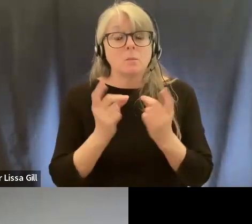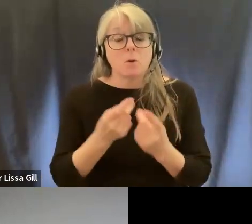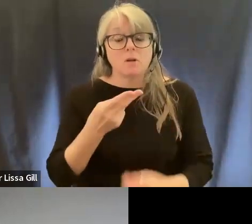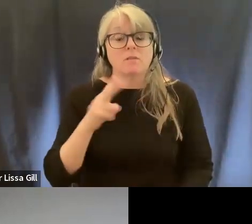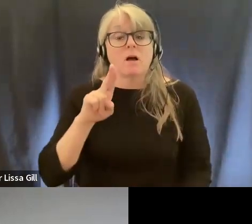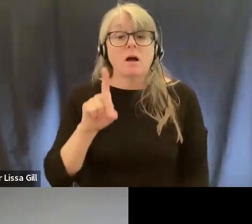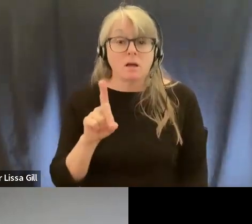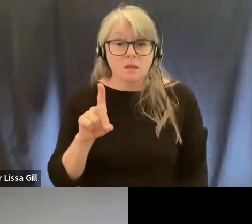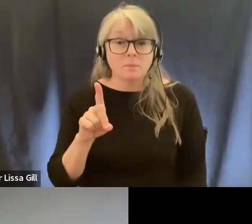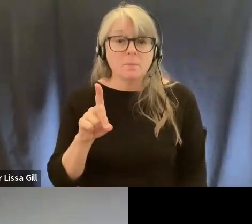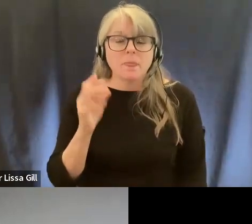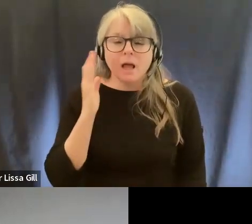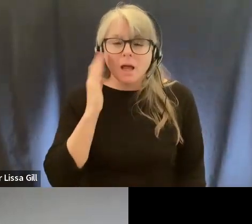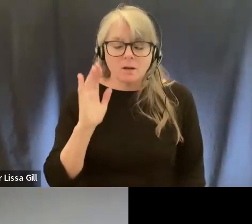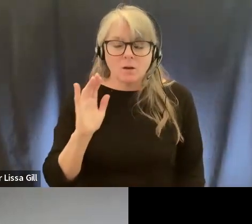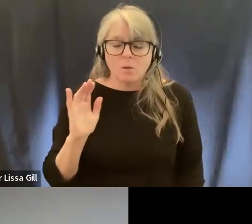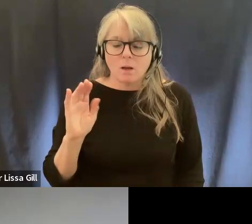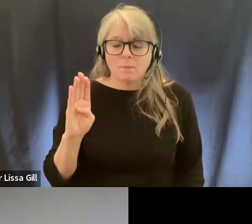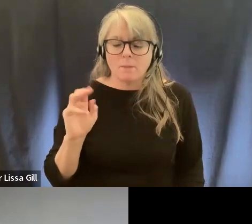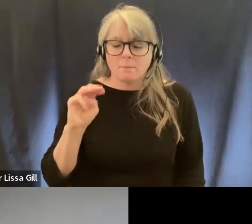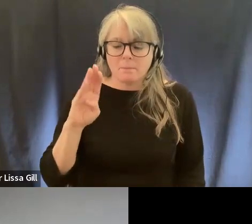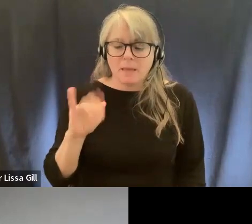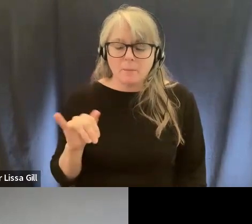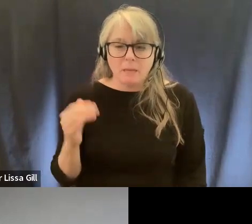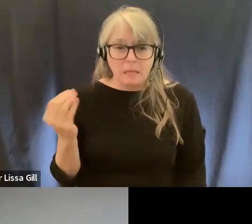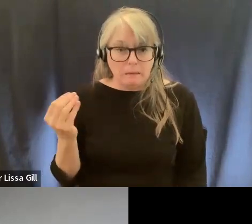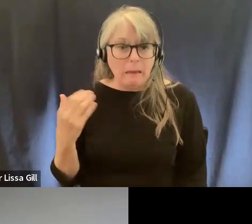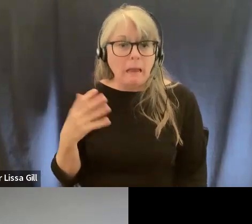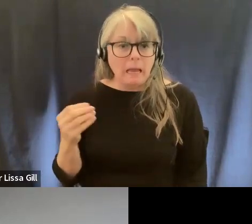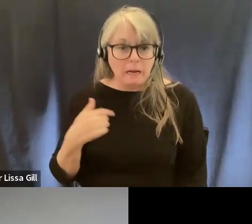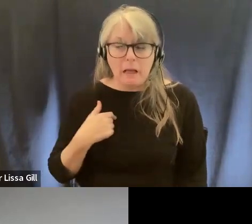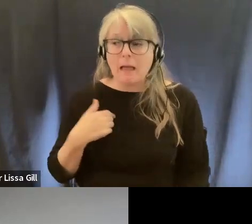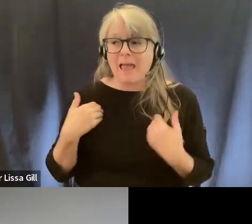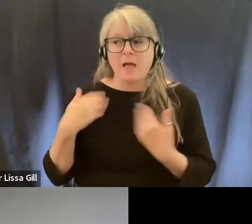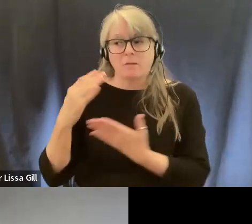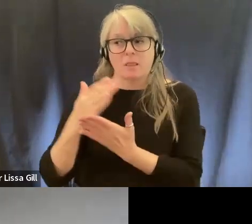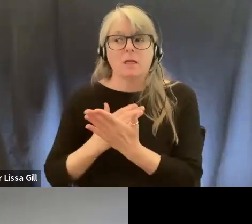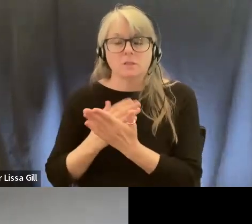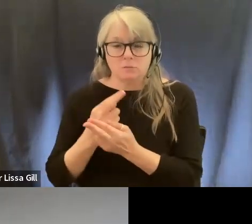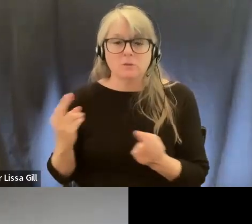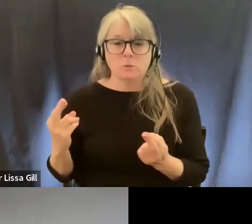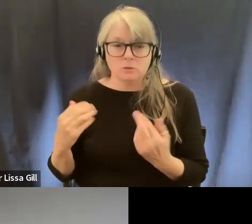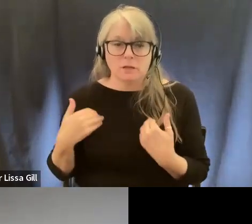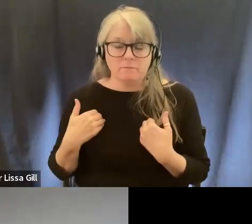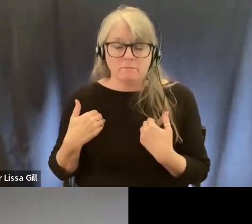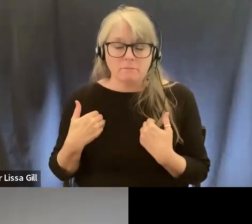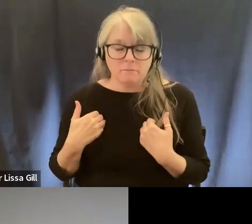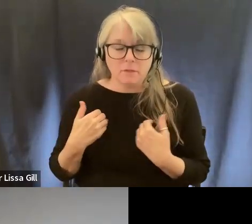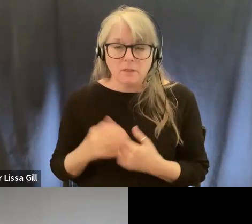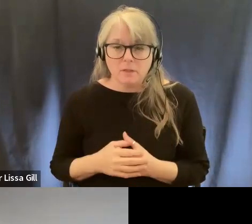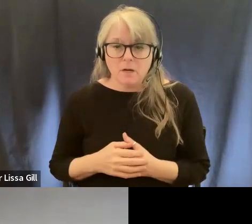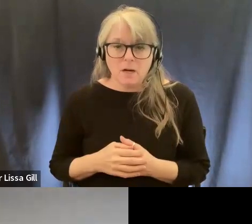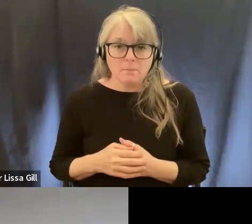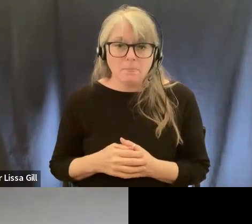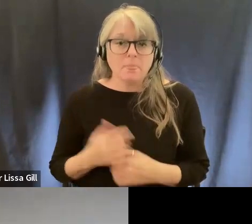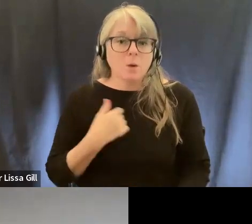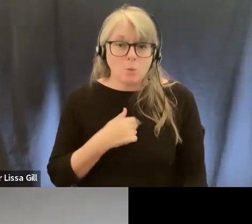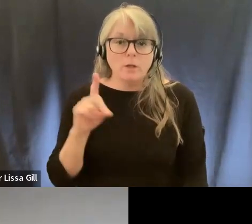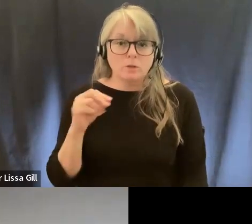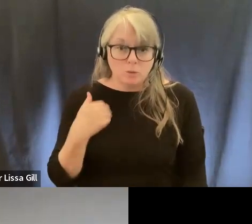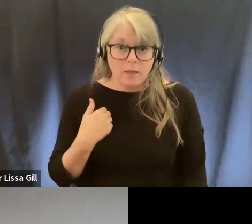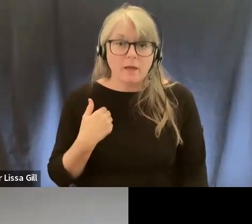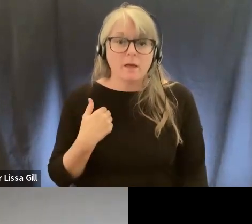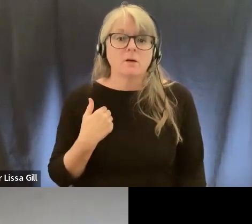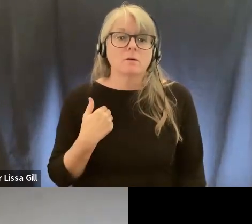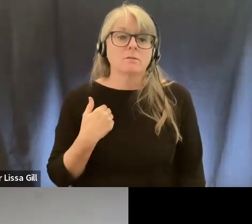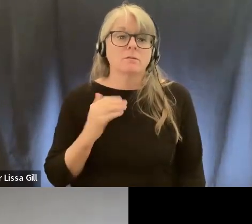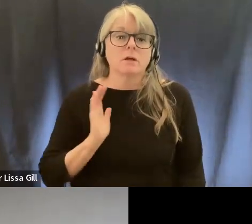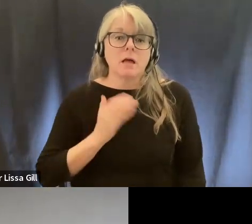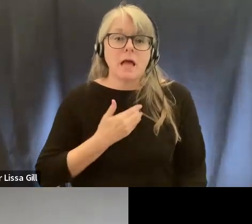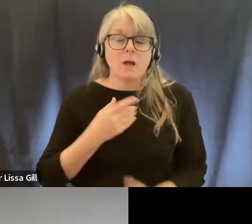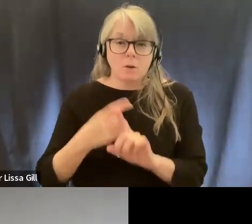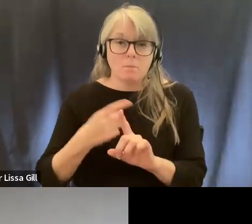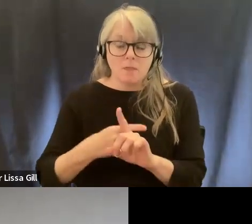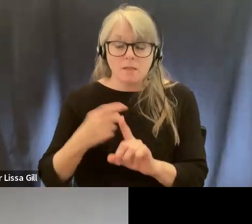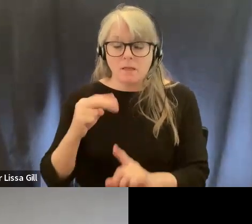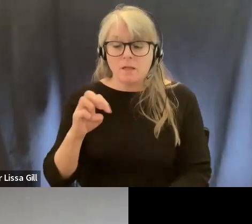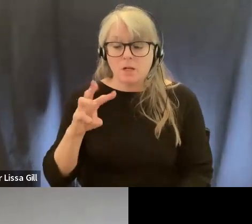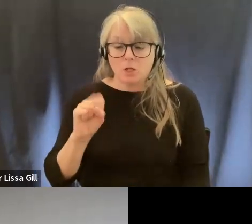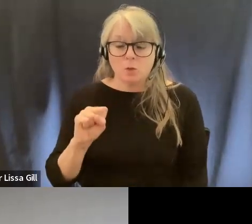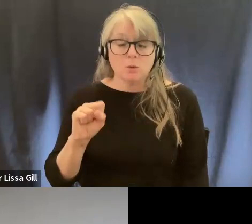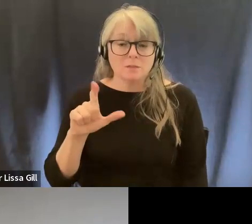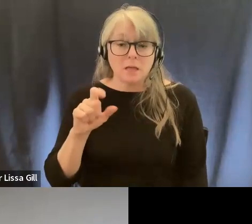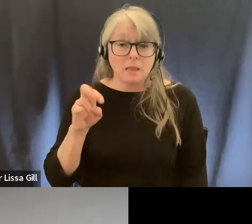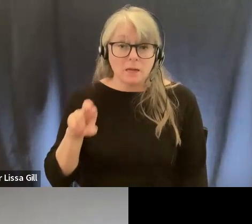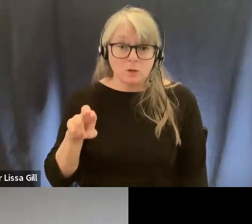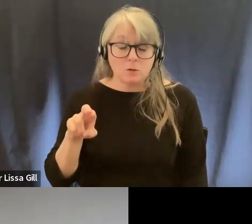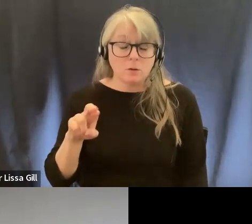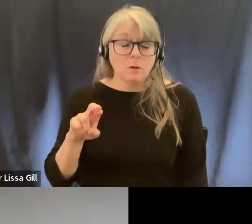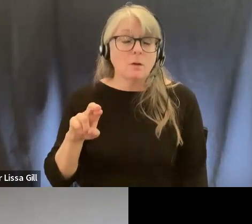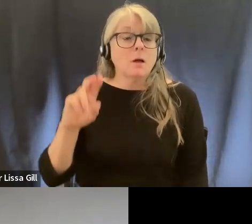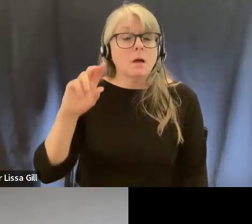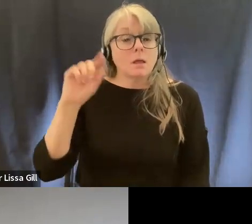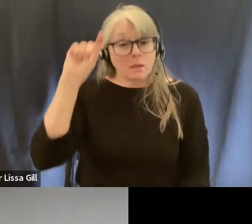So, You know, and we do have our monthly newsletter that, Governor's Office of Disability Affairs puts out.